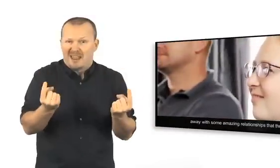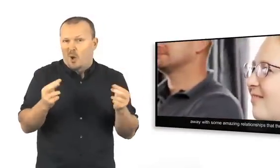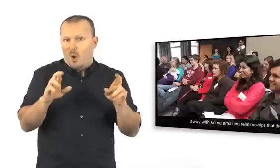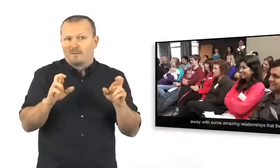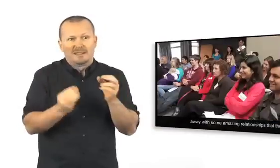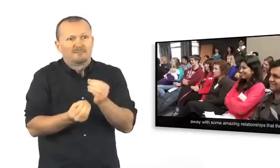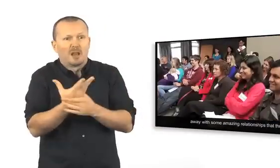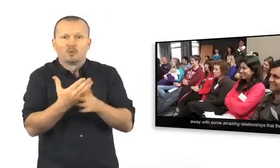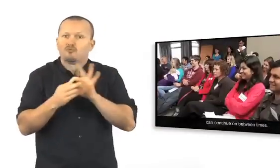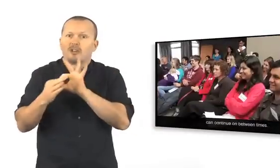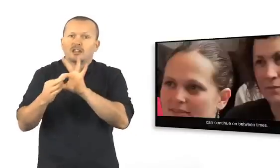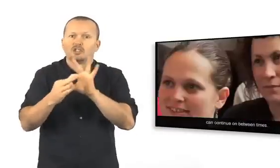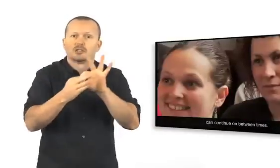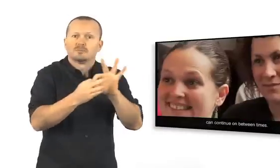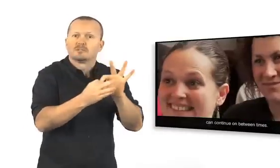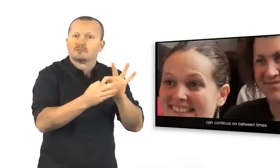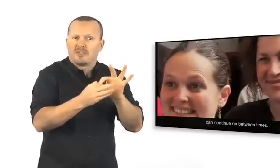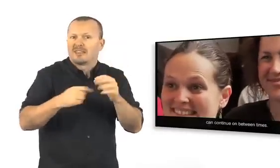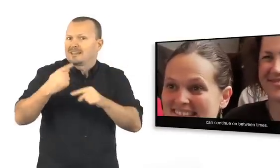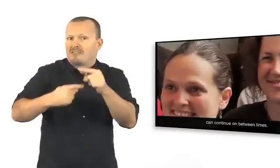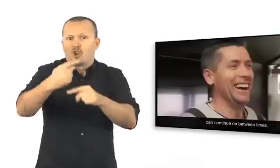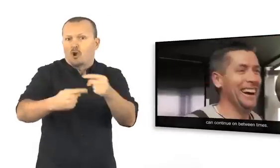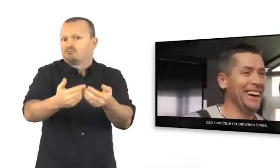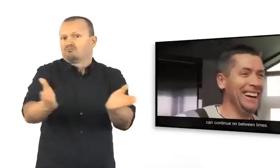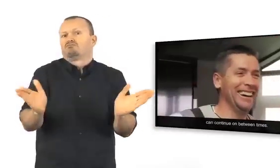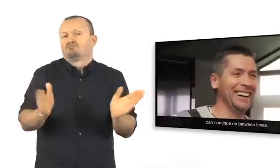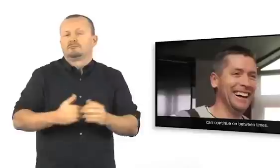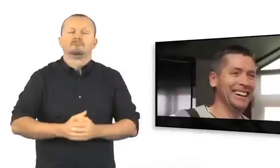amazing relationships that they can continue on between times.